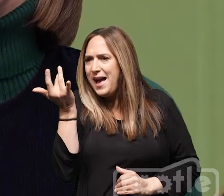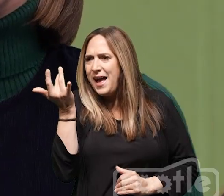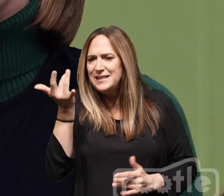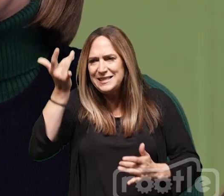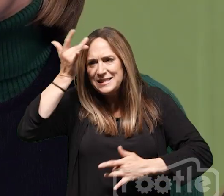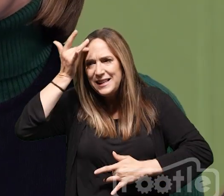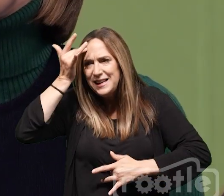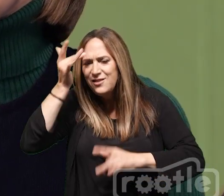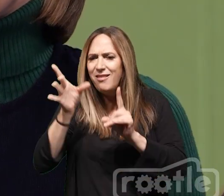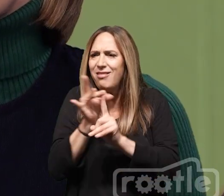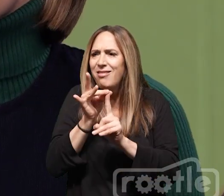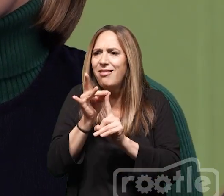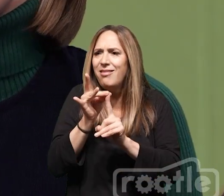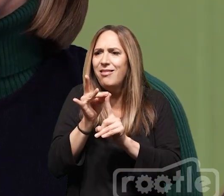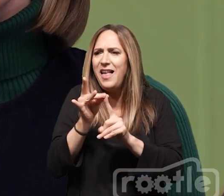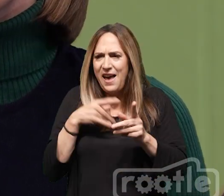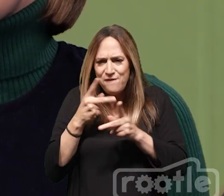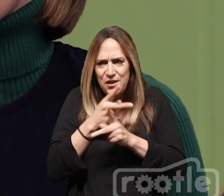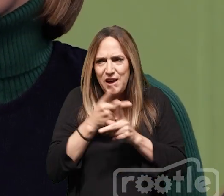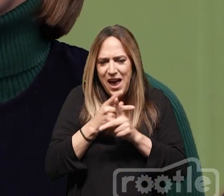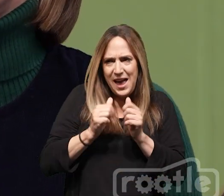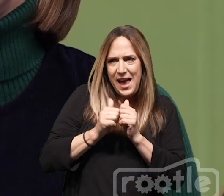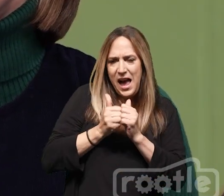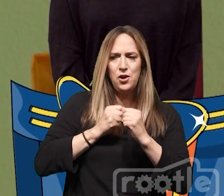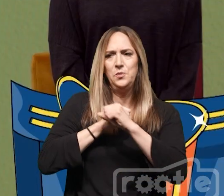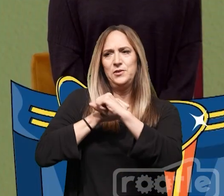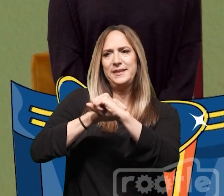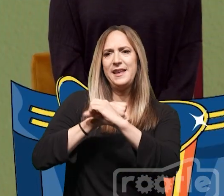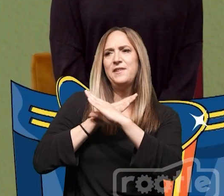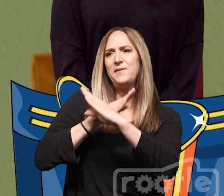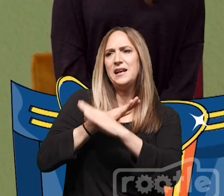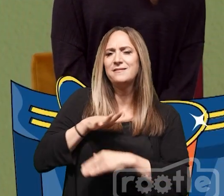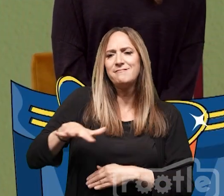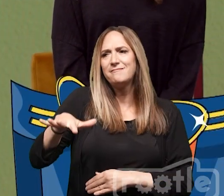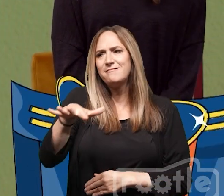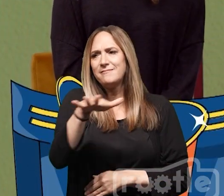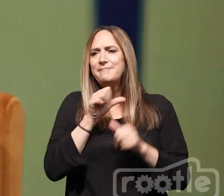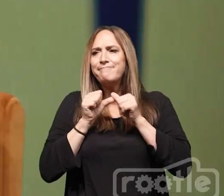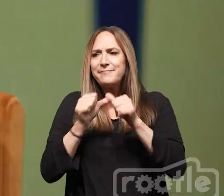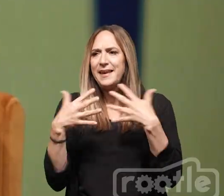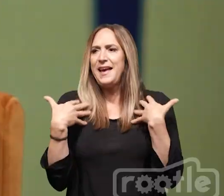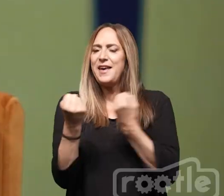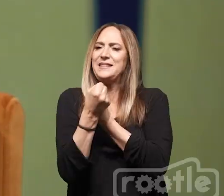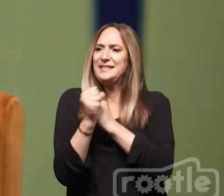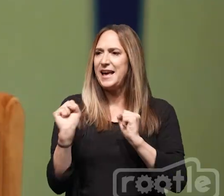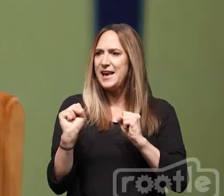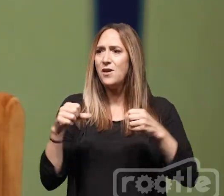and then make plans to keep everyone healthy and safe. That sounds like a lot of work. How do you do all that?